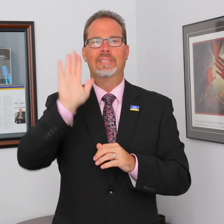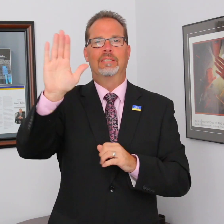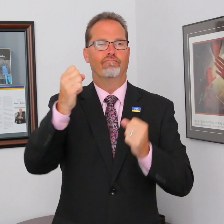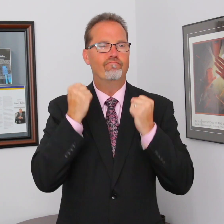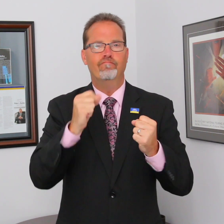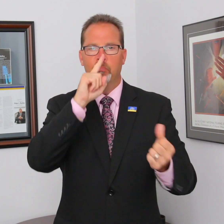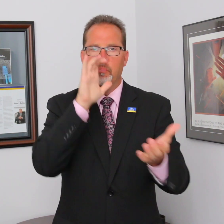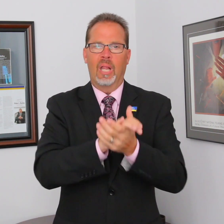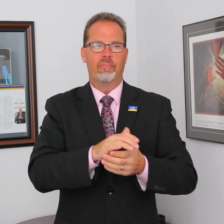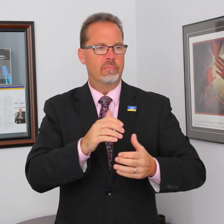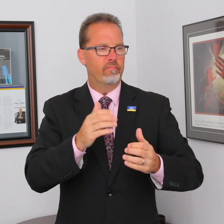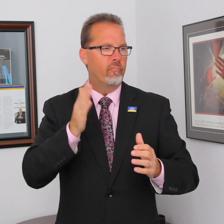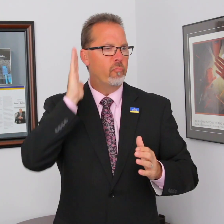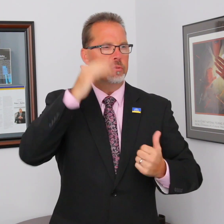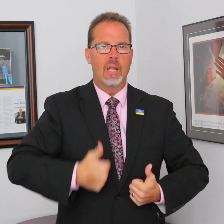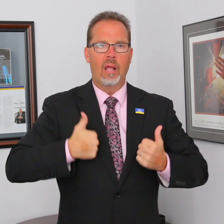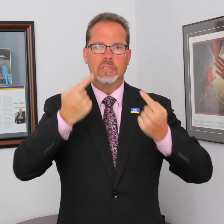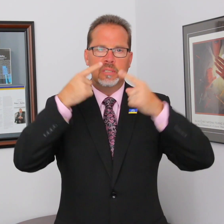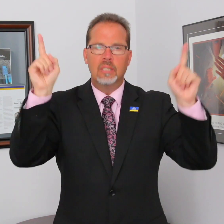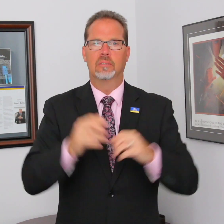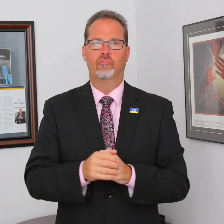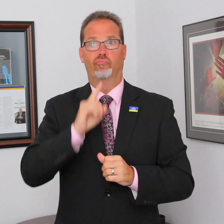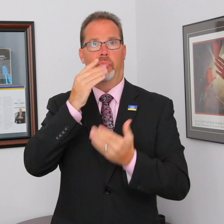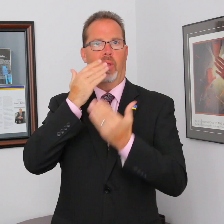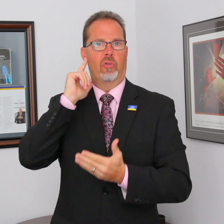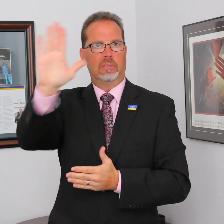them. He also shared some comments about his strong belief in our students’ future and their potential for success.